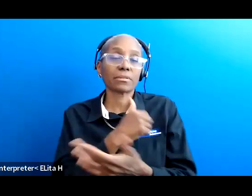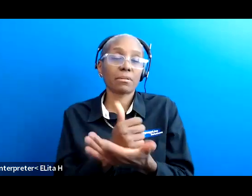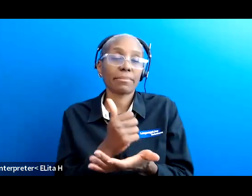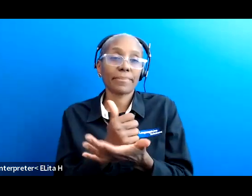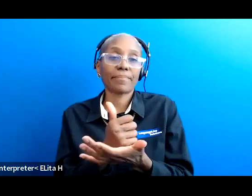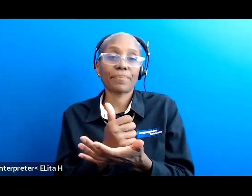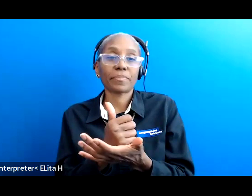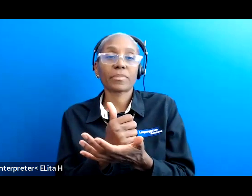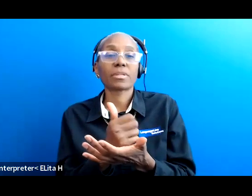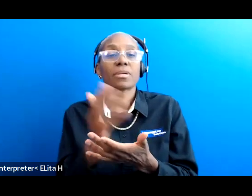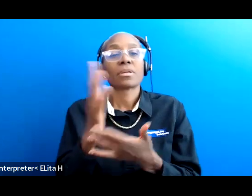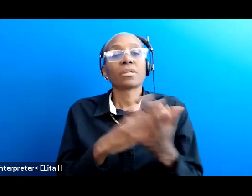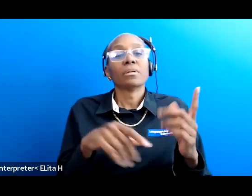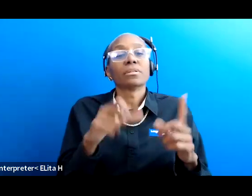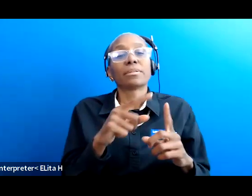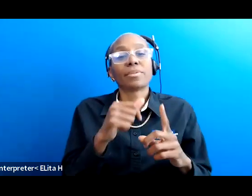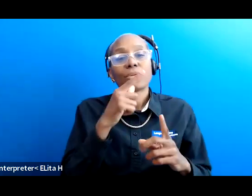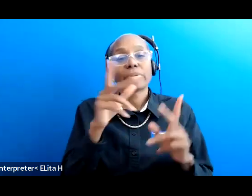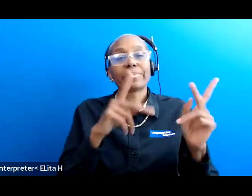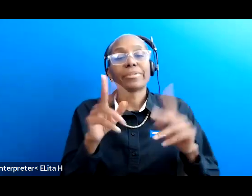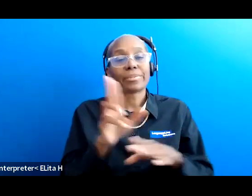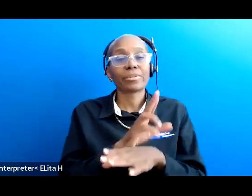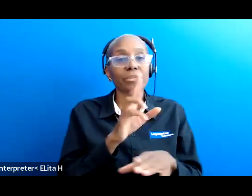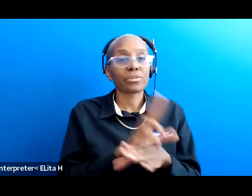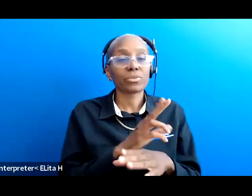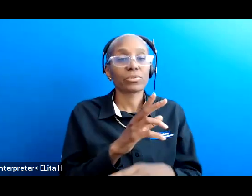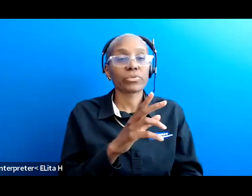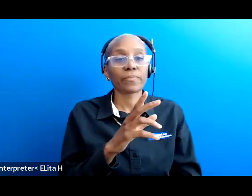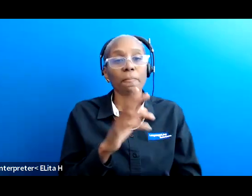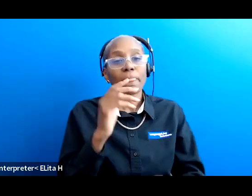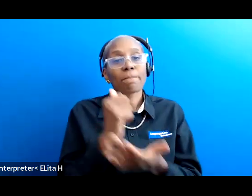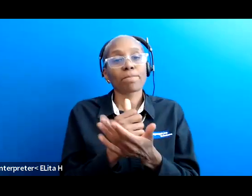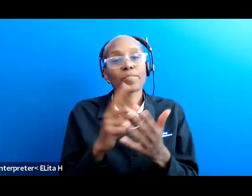So there are stimulators that some people use to help correct foot drop